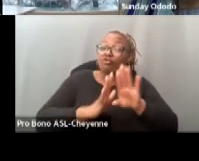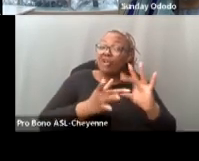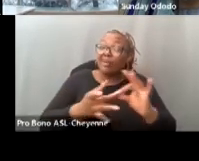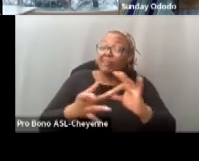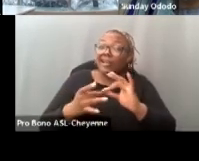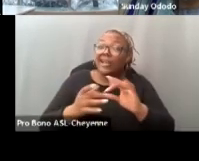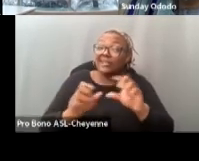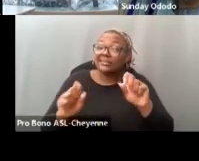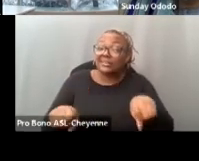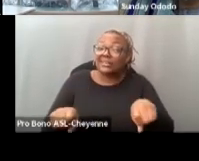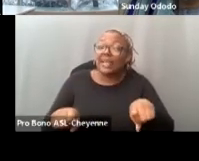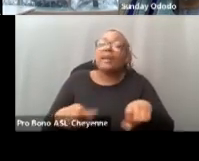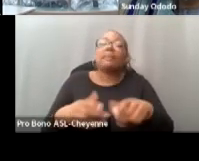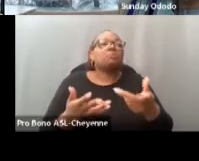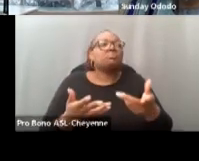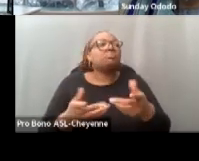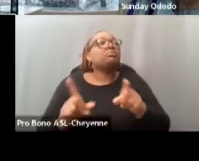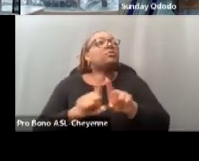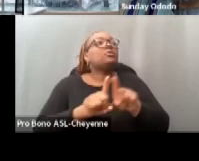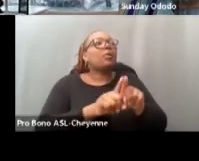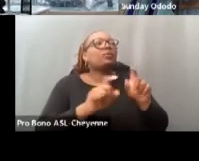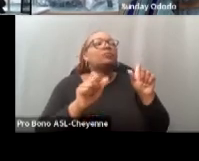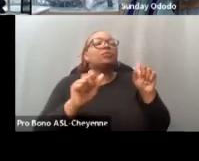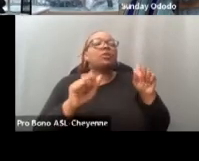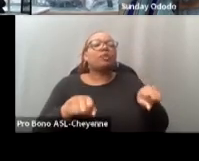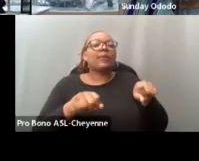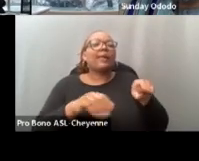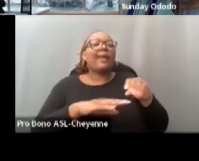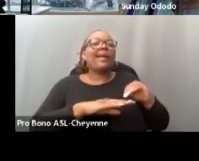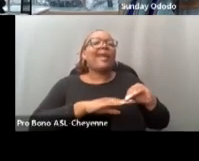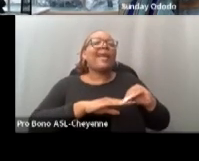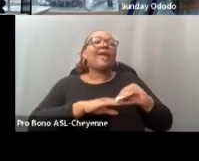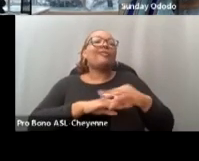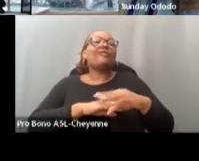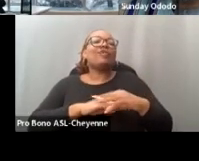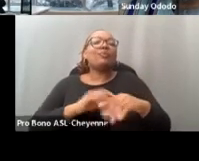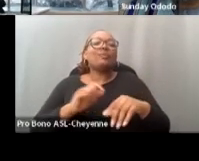and you can project multiple images about your country.